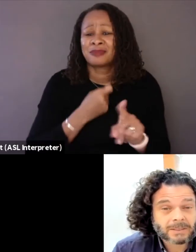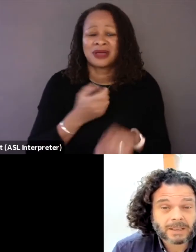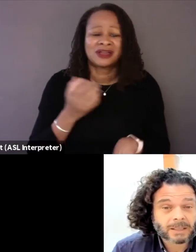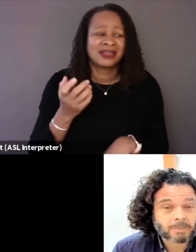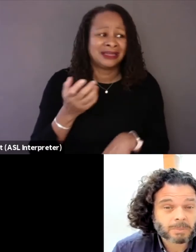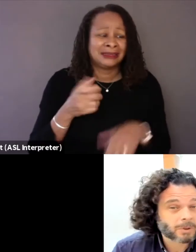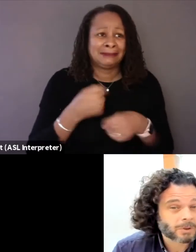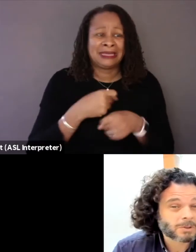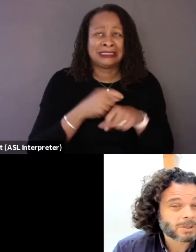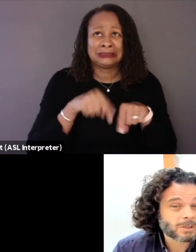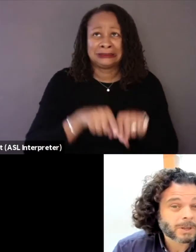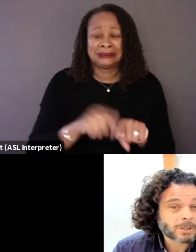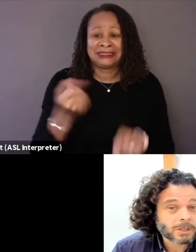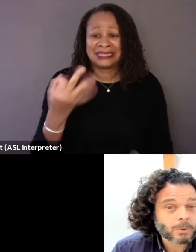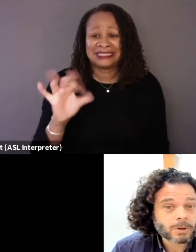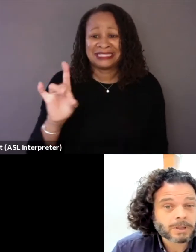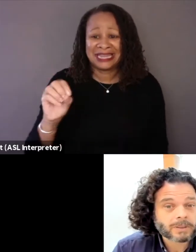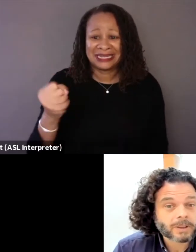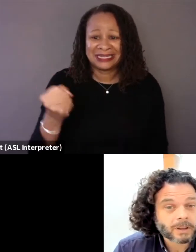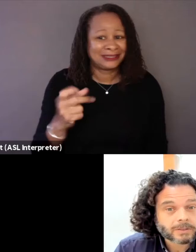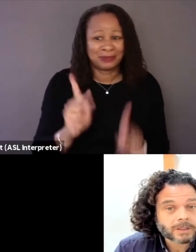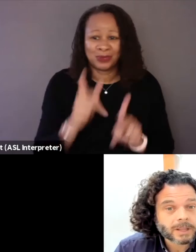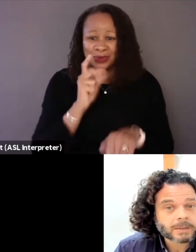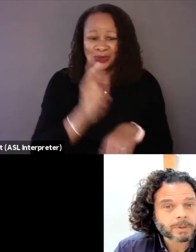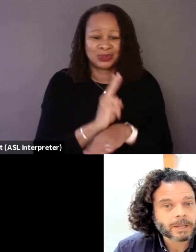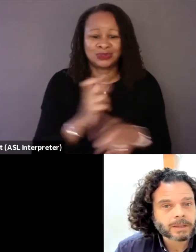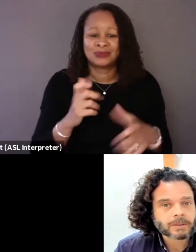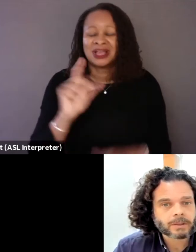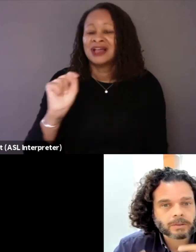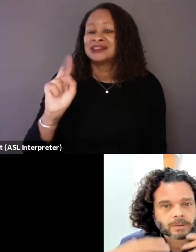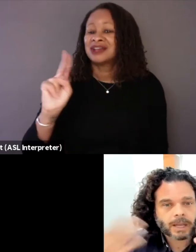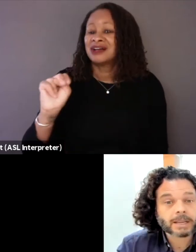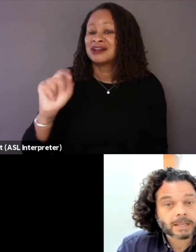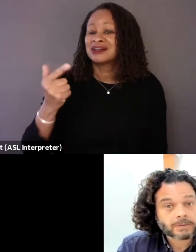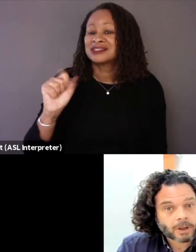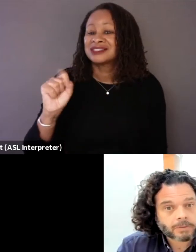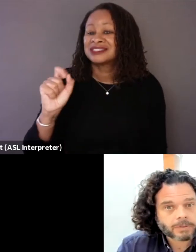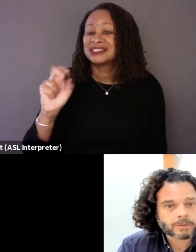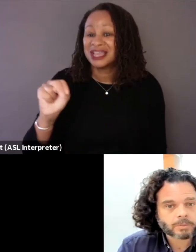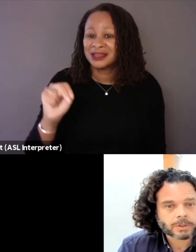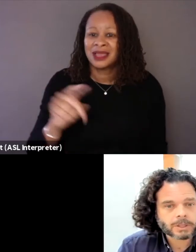like, and people don't use it too much anymore and it's a Tungsten light. But I think the light it gives off is a really